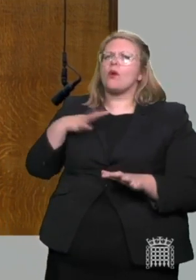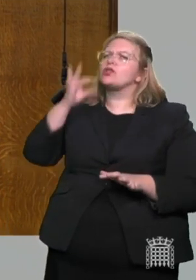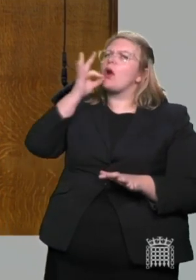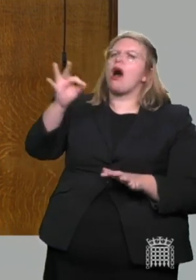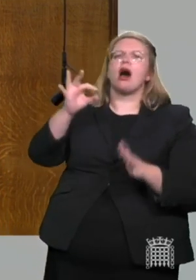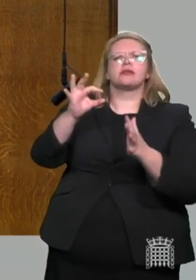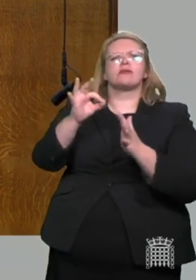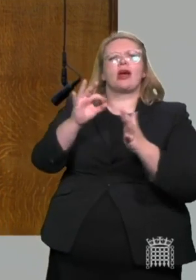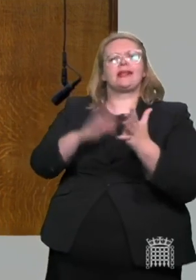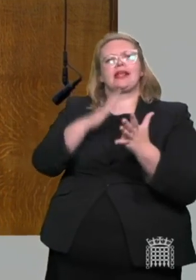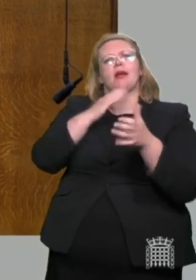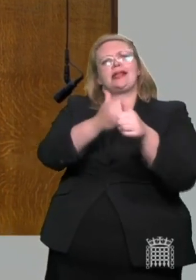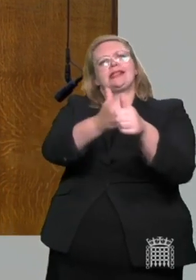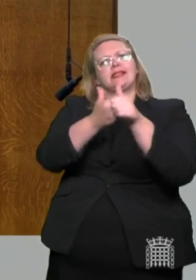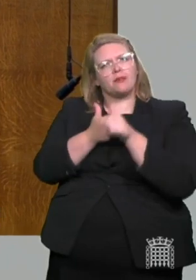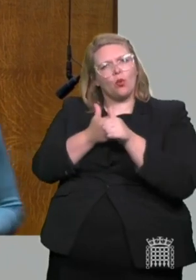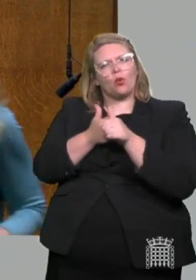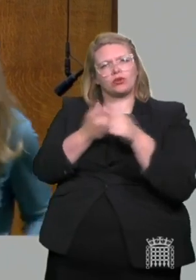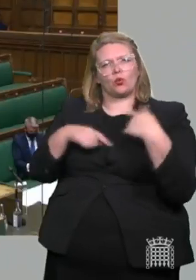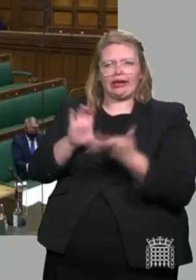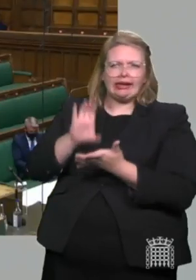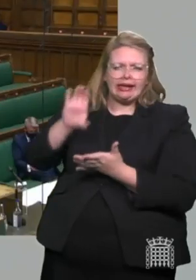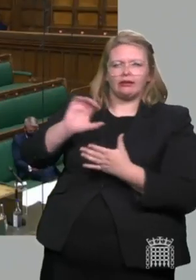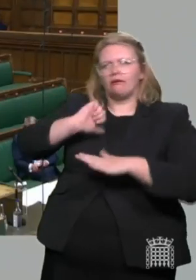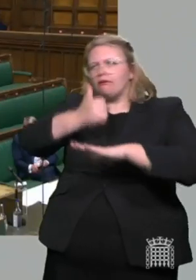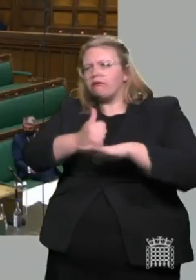Her Majesty’s platinum jubilee? >> The Prime Minister